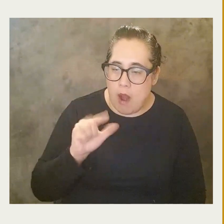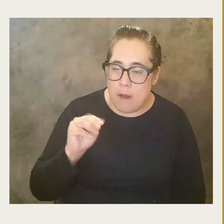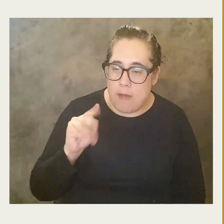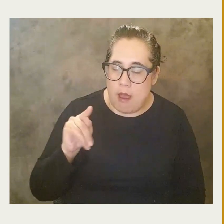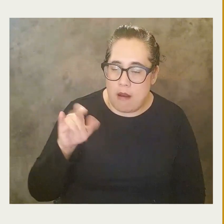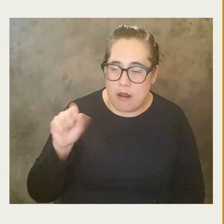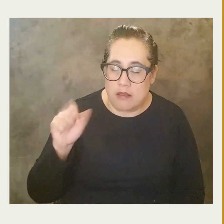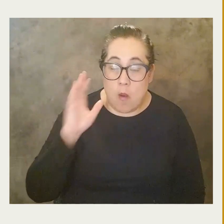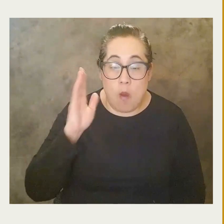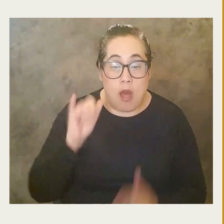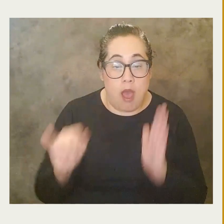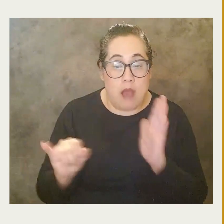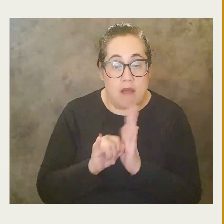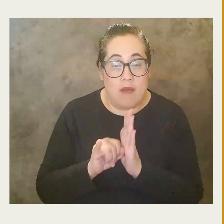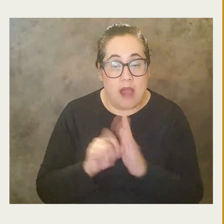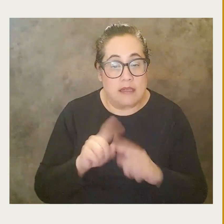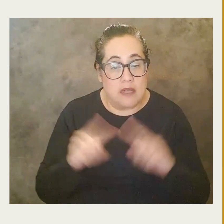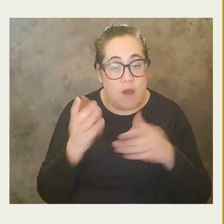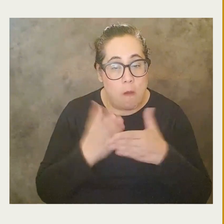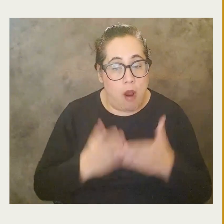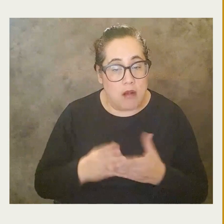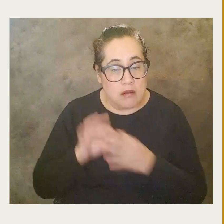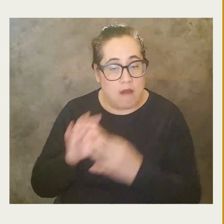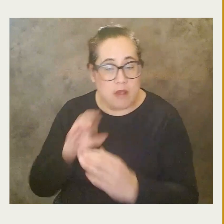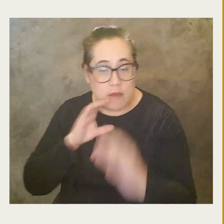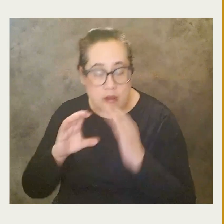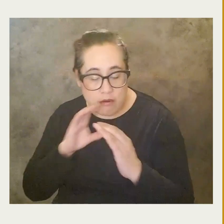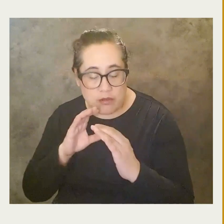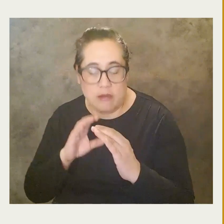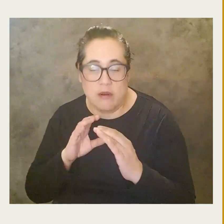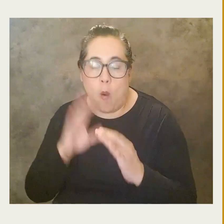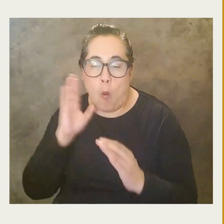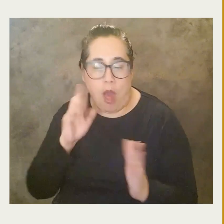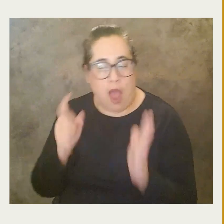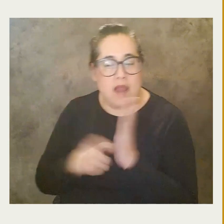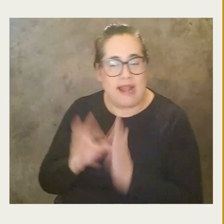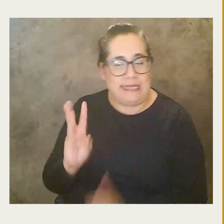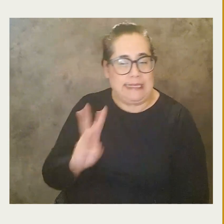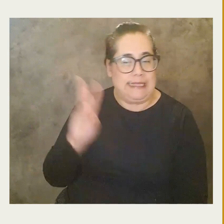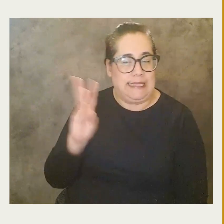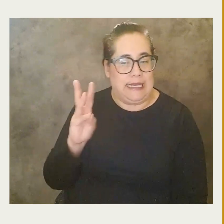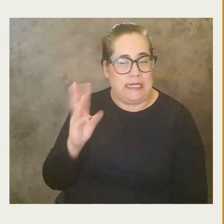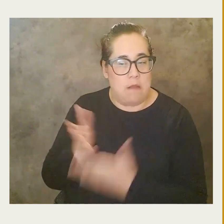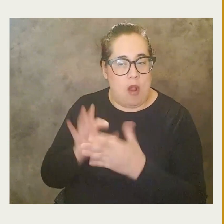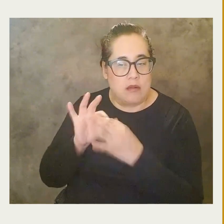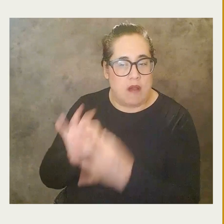Identify different parts of communication. Identify six aspects of pragmatics,